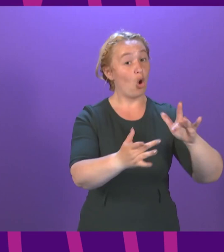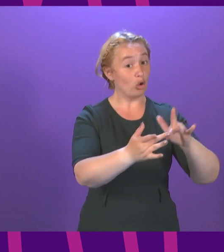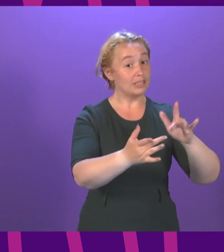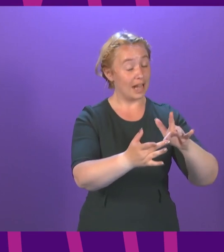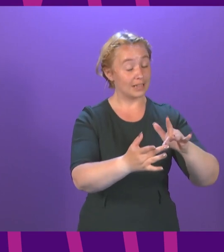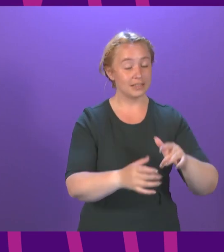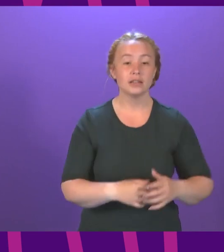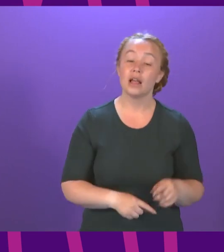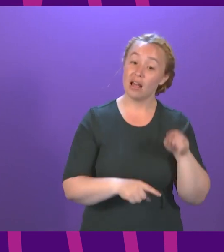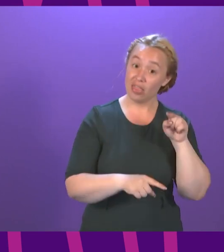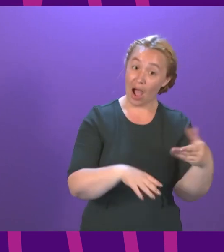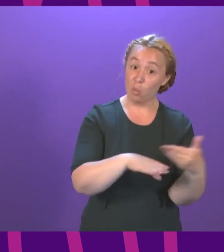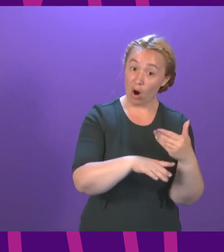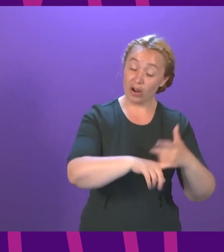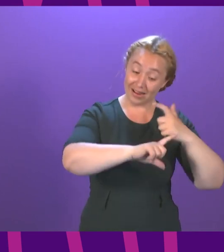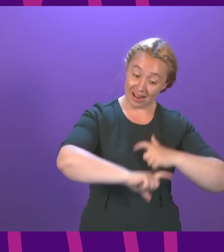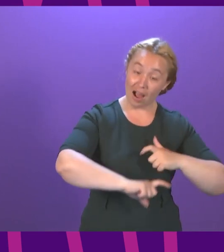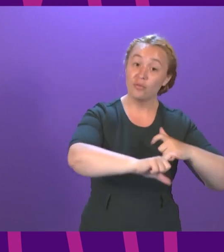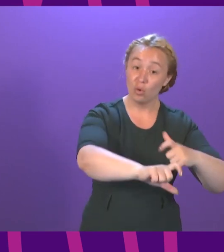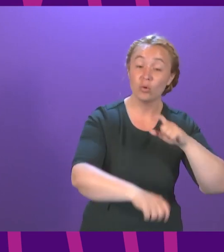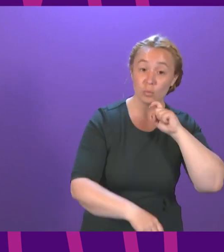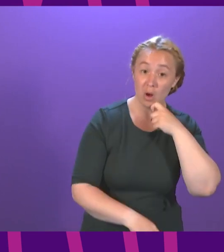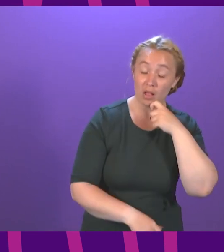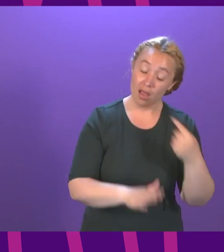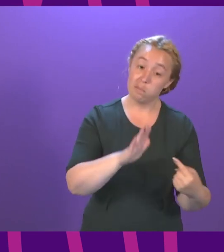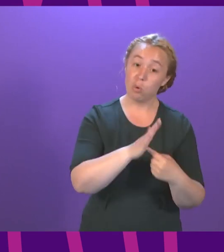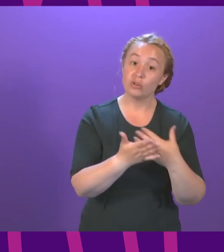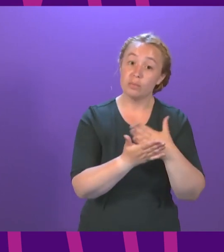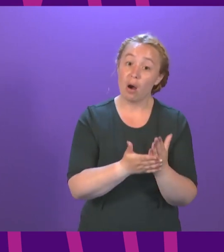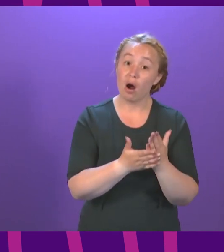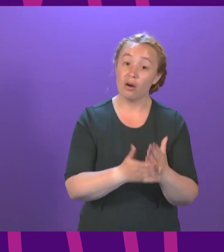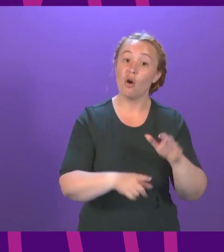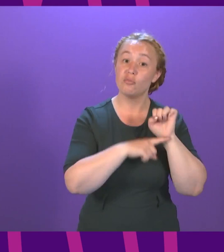has been doing and will continue to do, because it remains a vital part of our protection. Again,